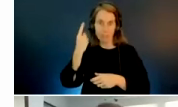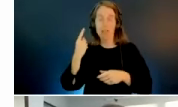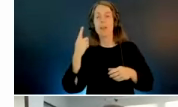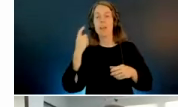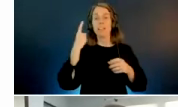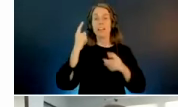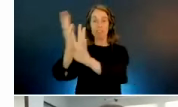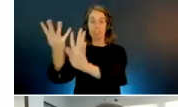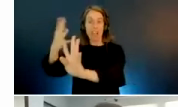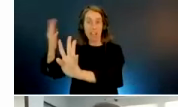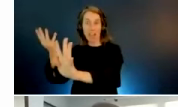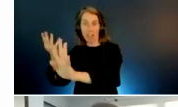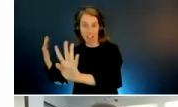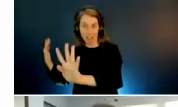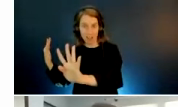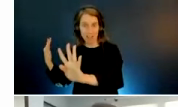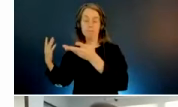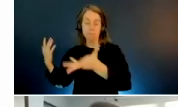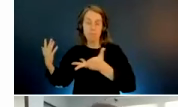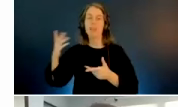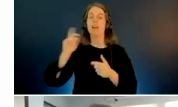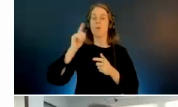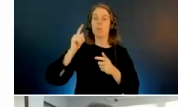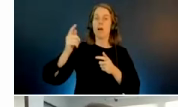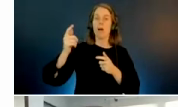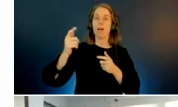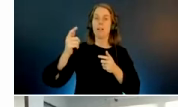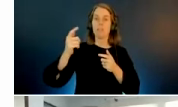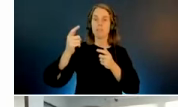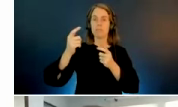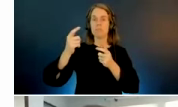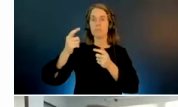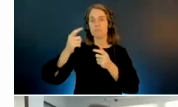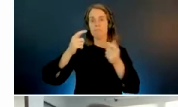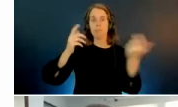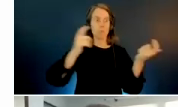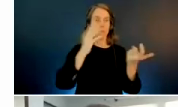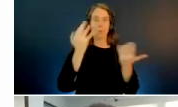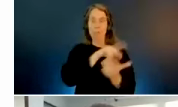so it might take as long as waiting um inside so just something to know that curbside you could be